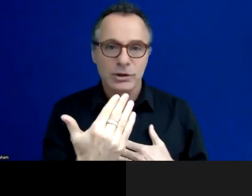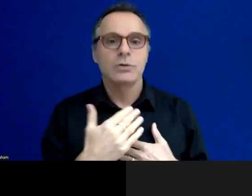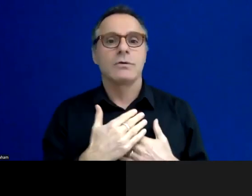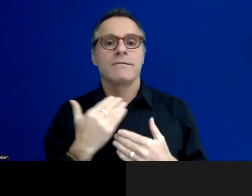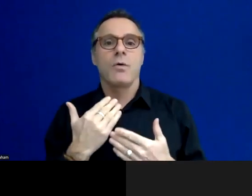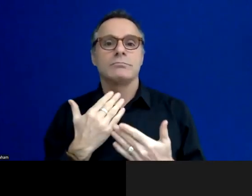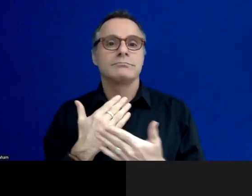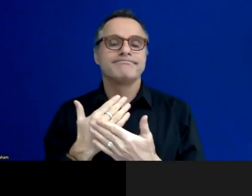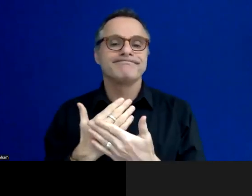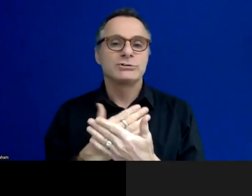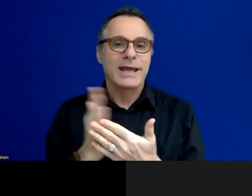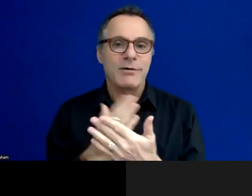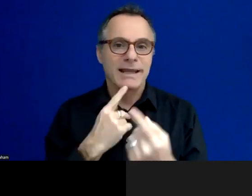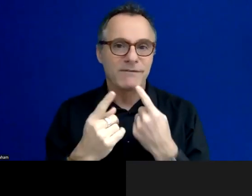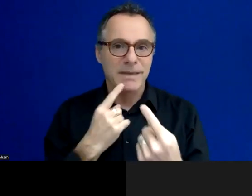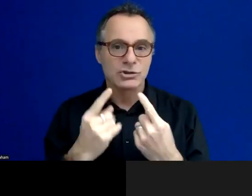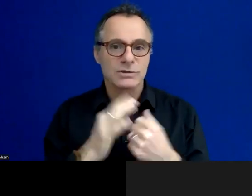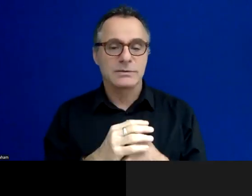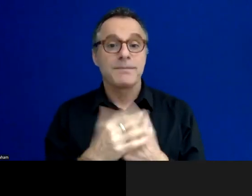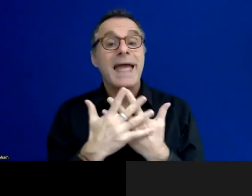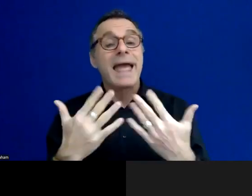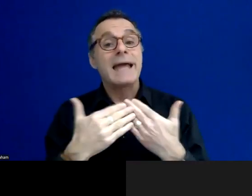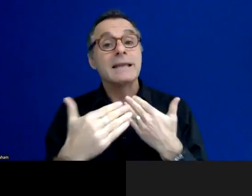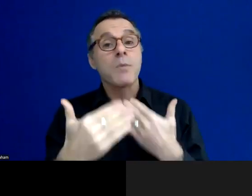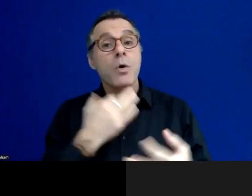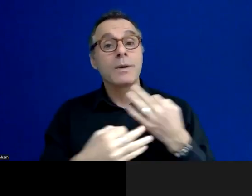Maybe if people have any other further questions, I can forward them on to you?